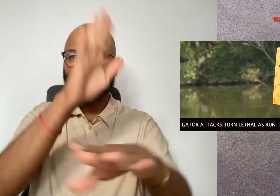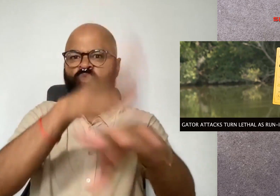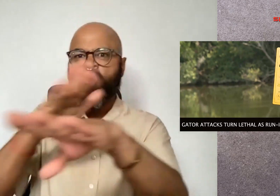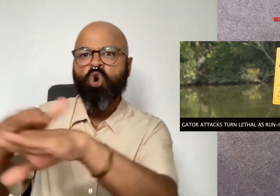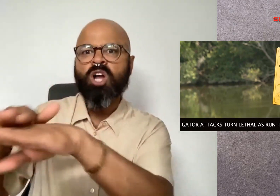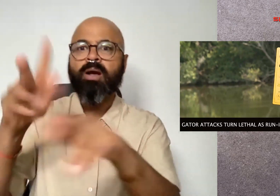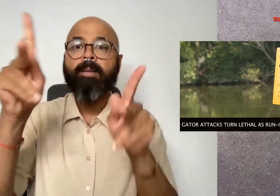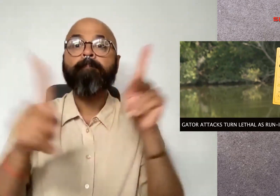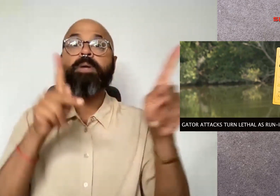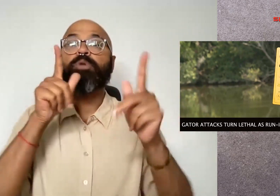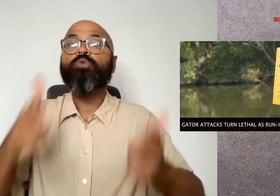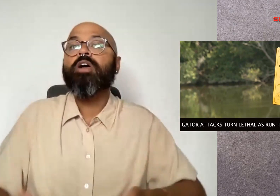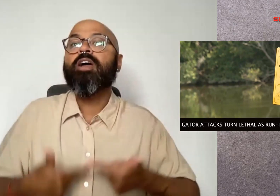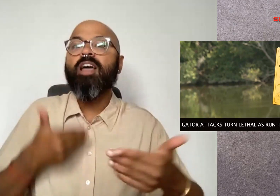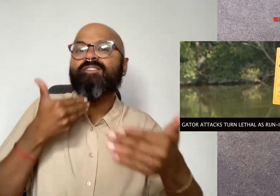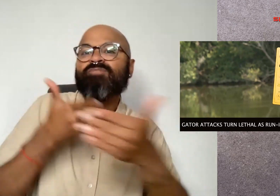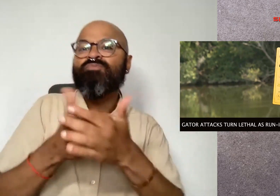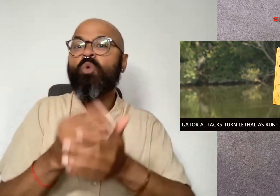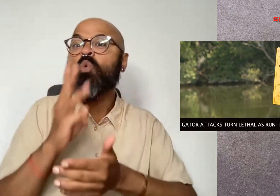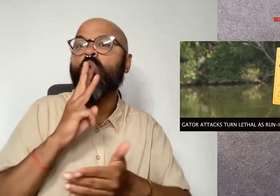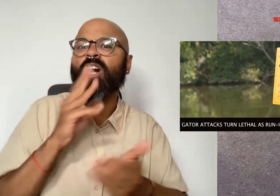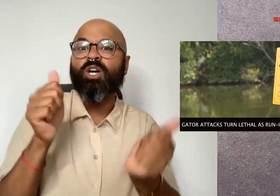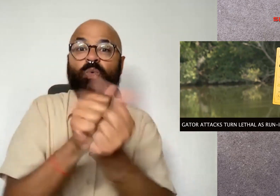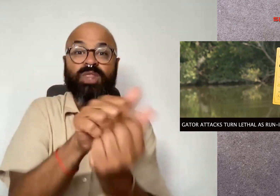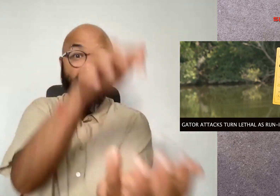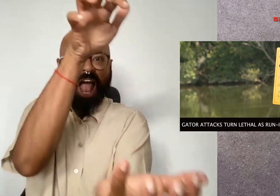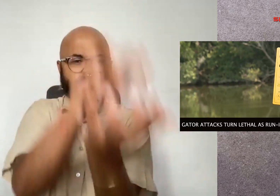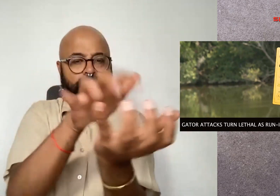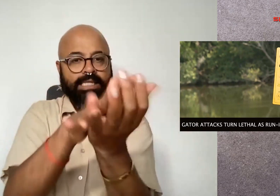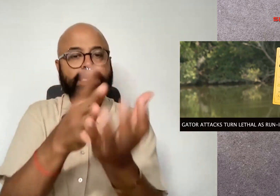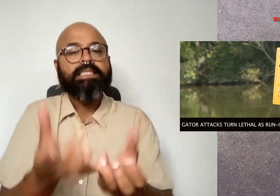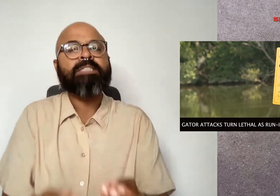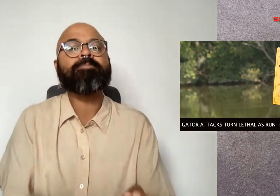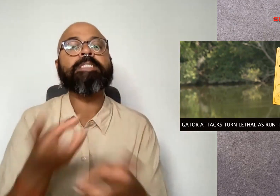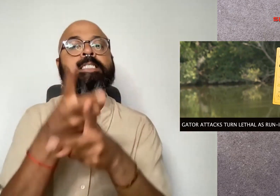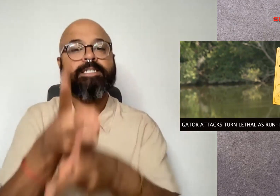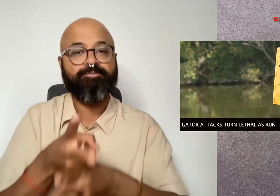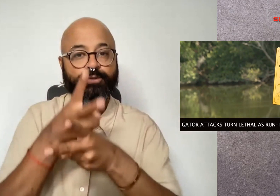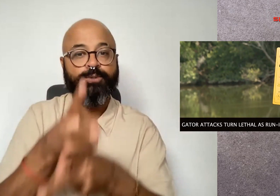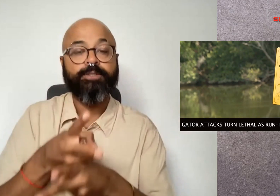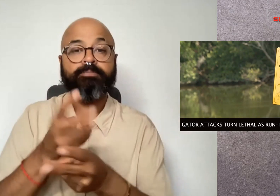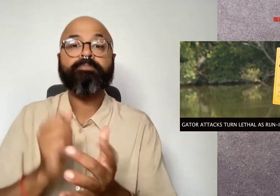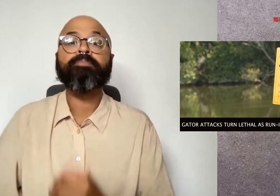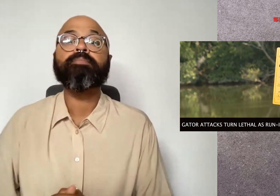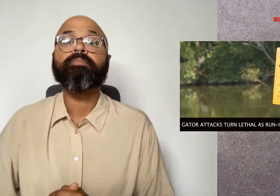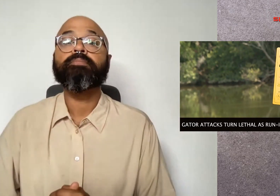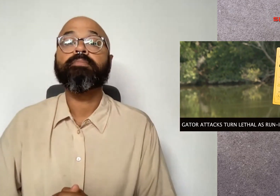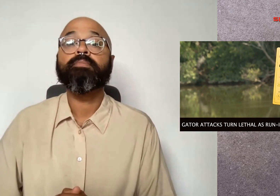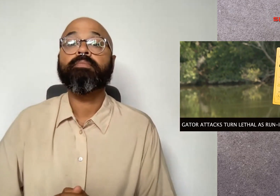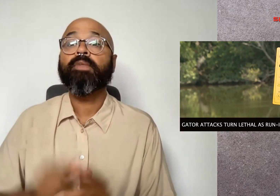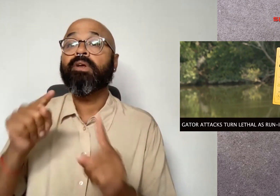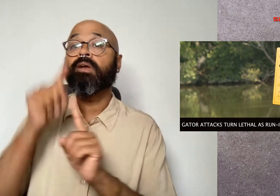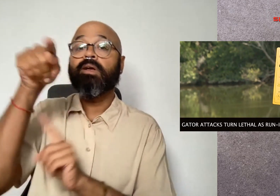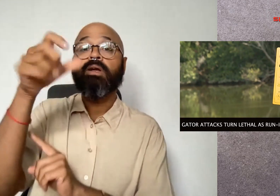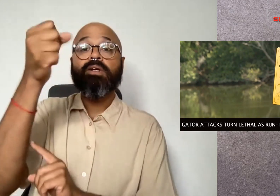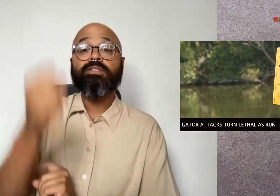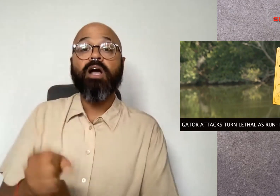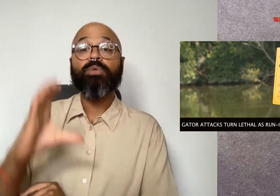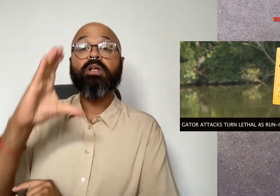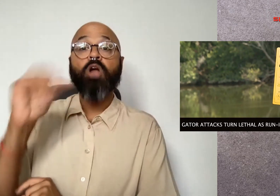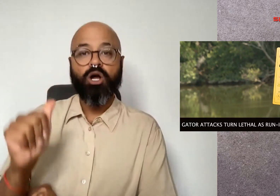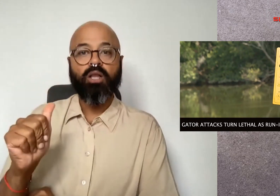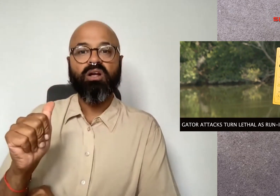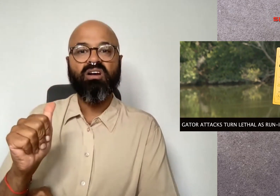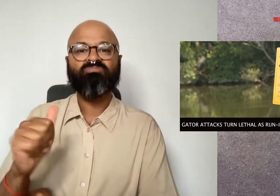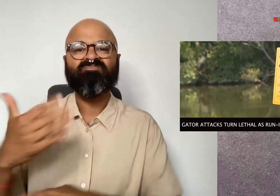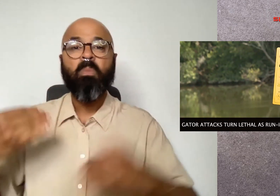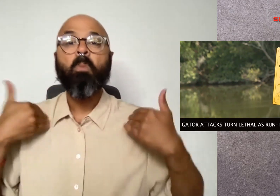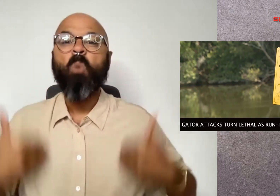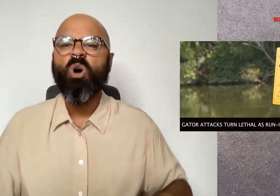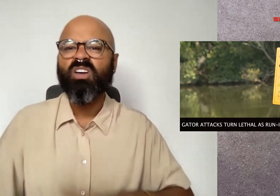authorities are warning people who live near water with alligators to be extra careful